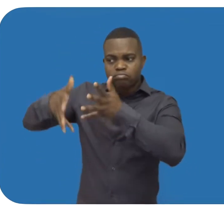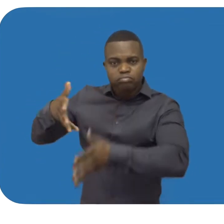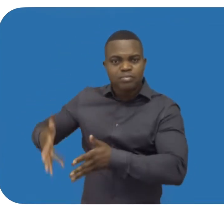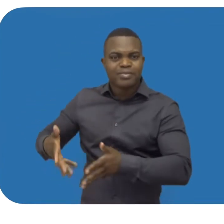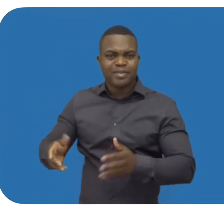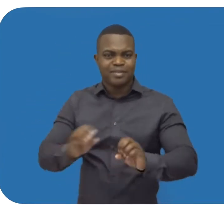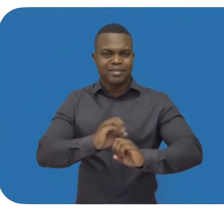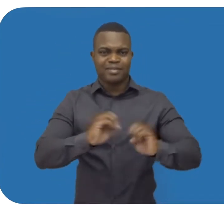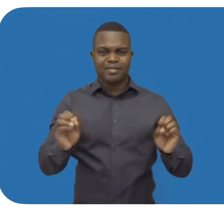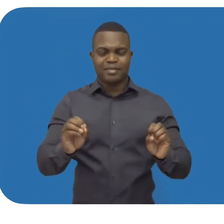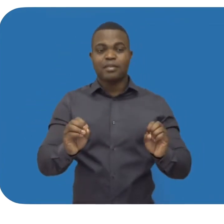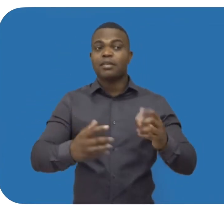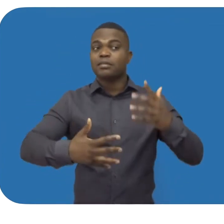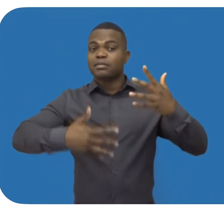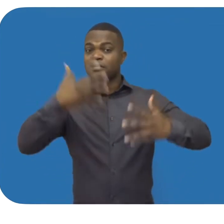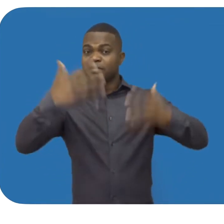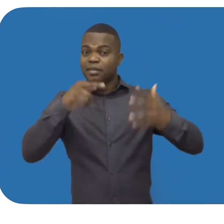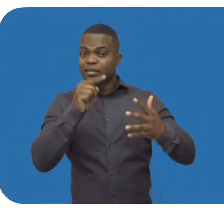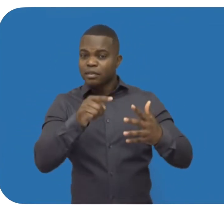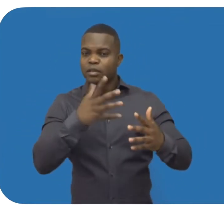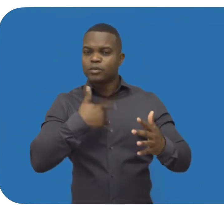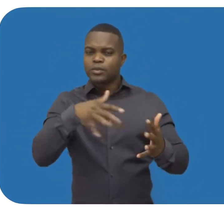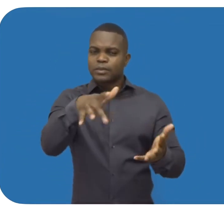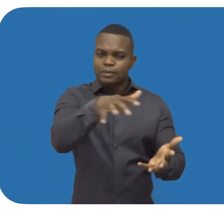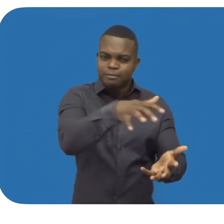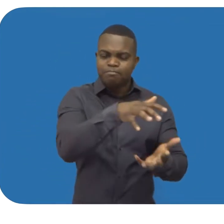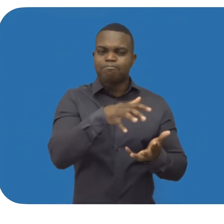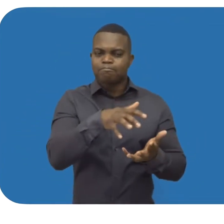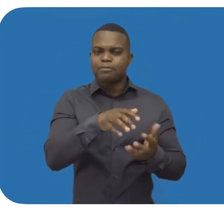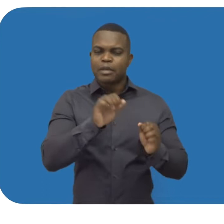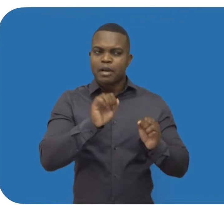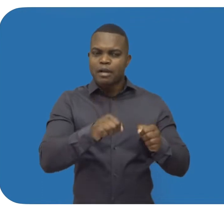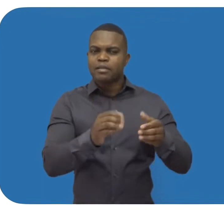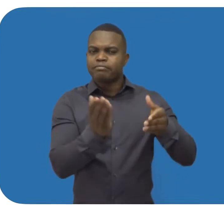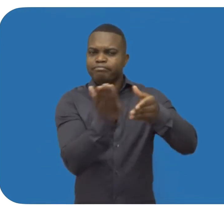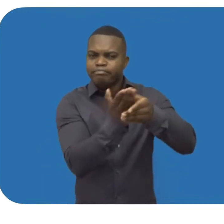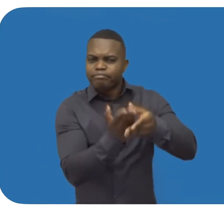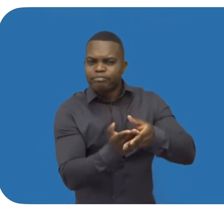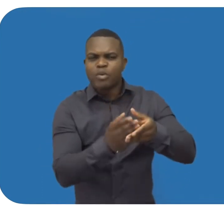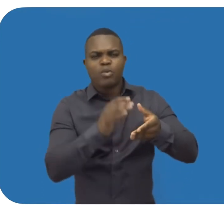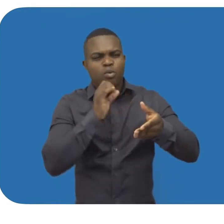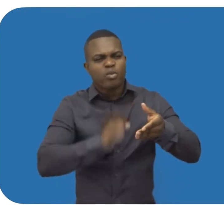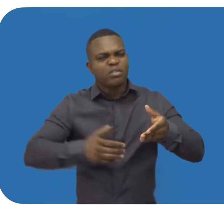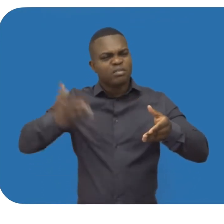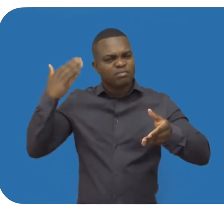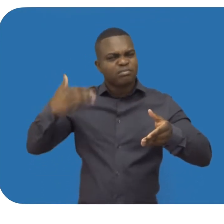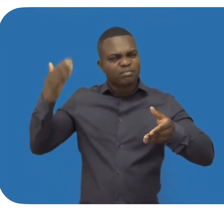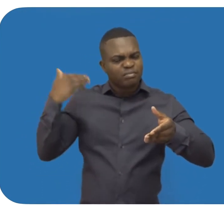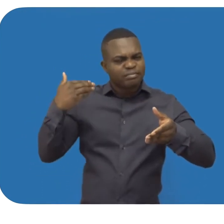A few datasets could be found in language repositories and some were mentioned in old literature surveys,